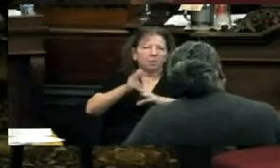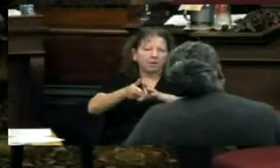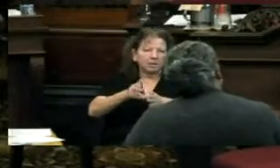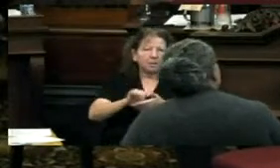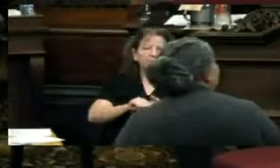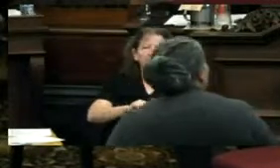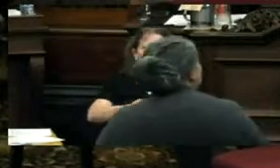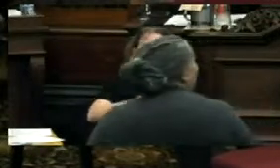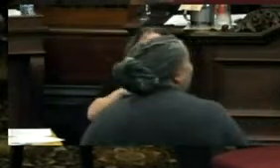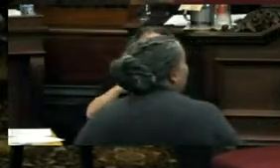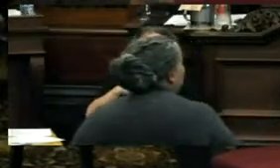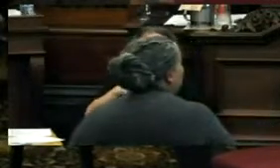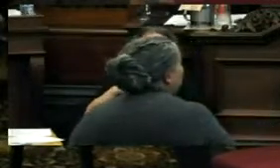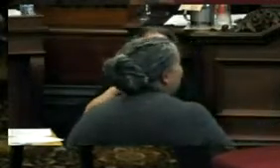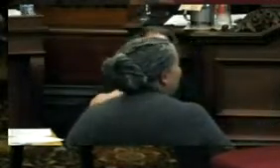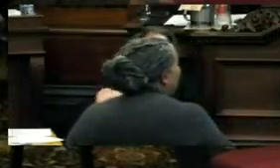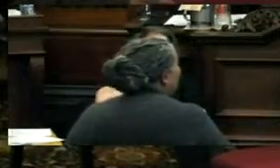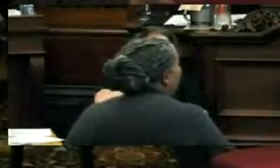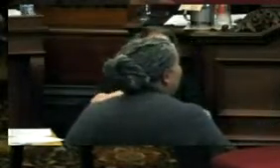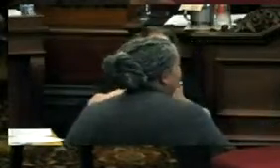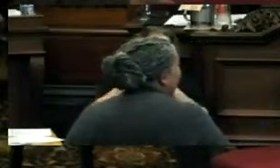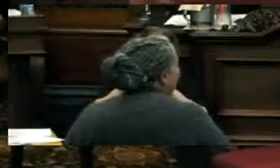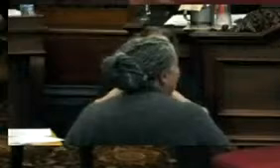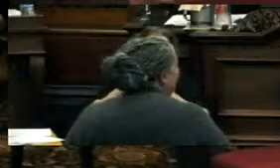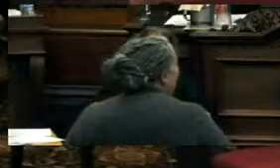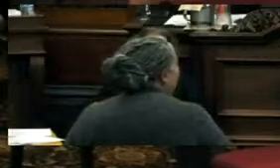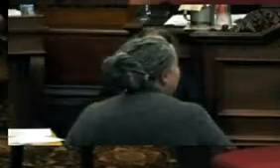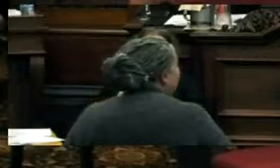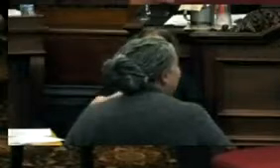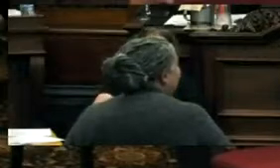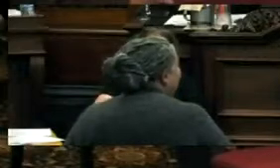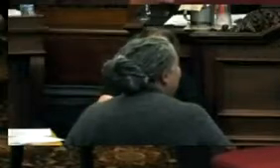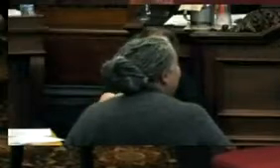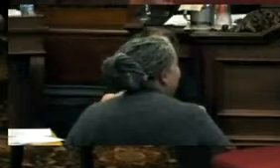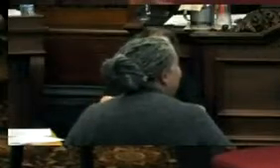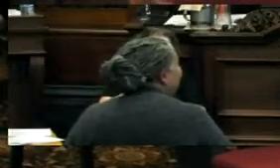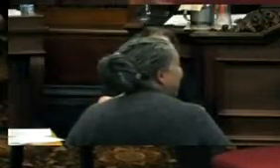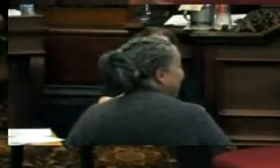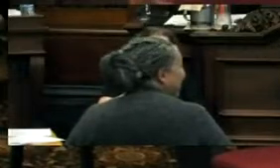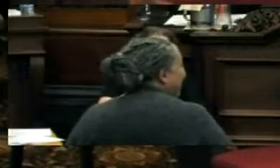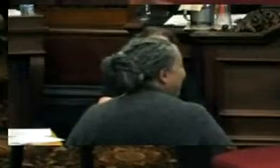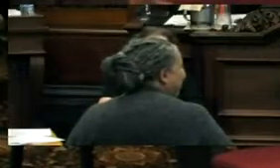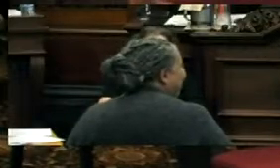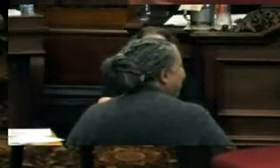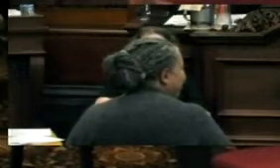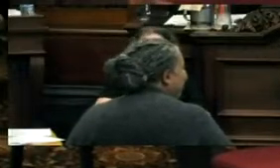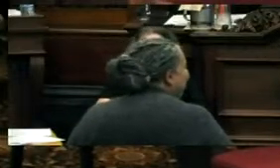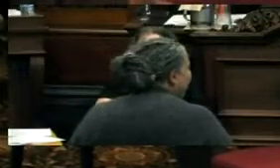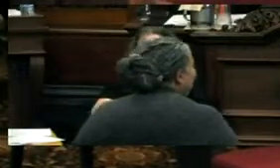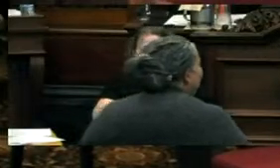professional development and learning, participation in the police, citizen's Academy, all